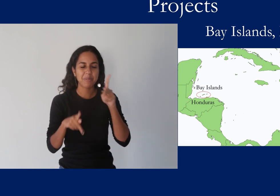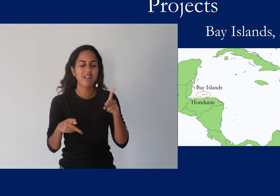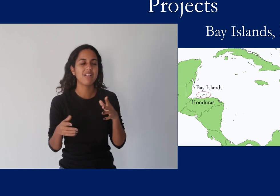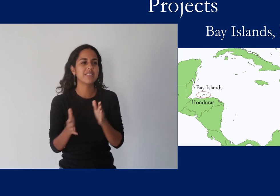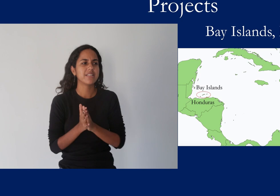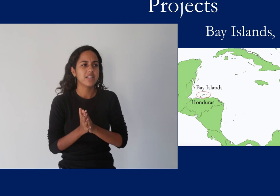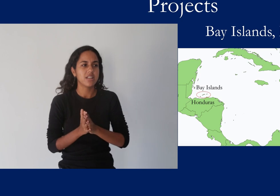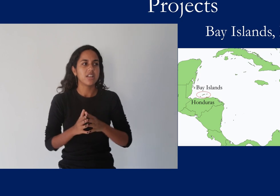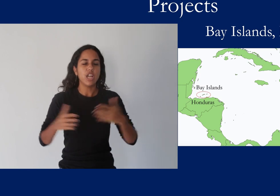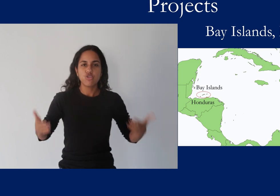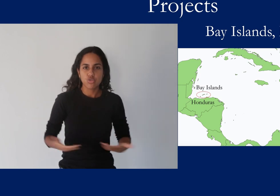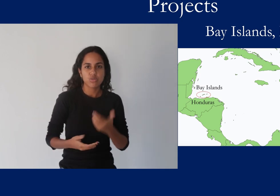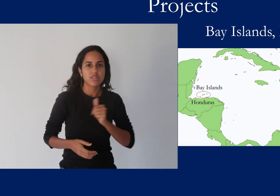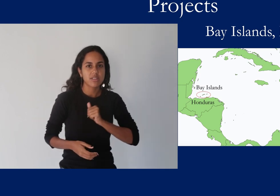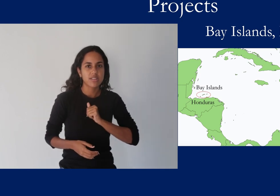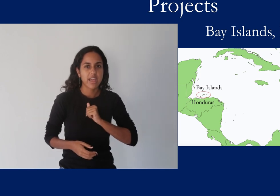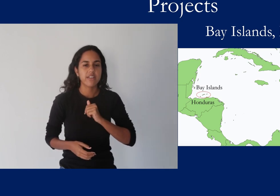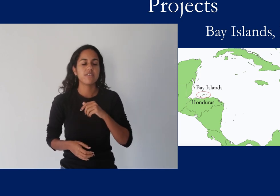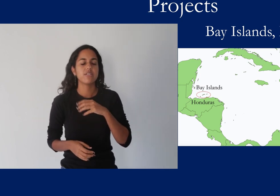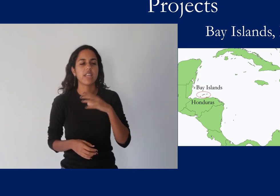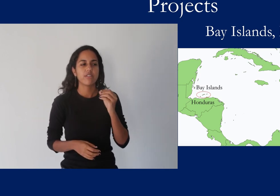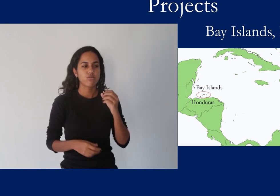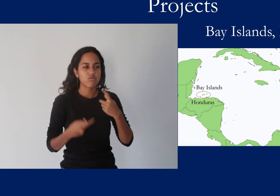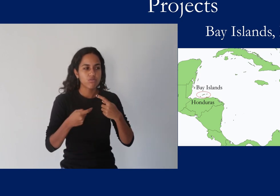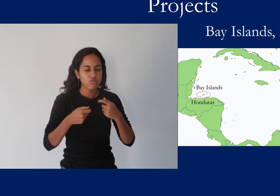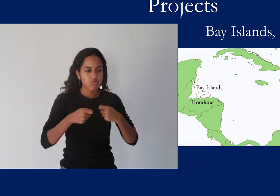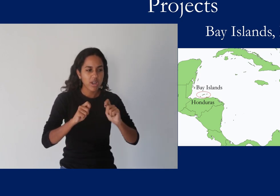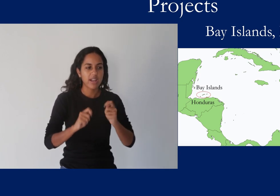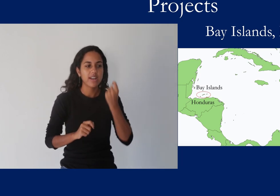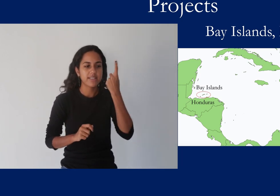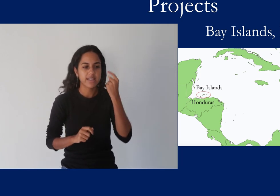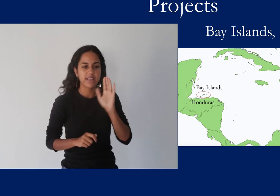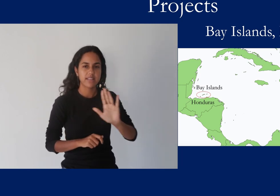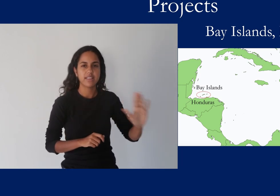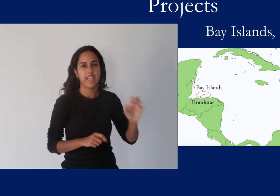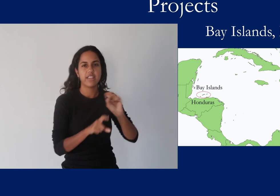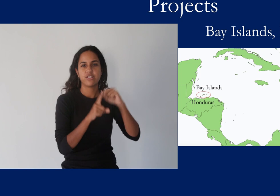to introduce ourselves, and to try to understand the situation of the signing community.